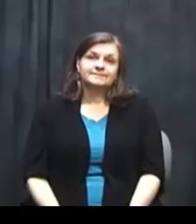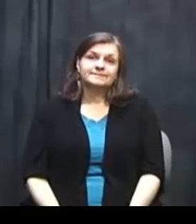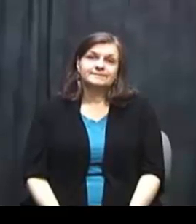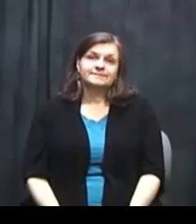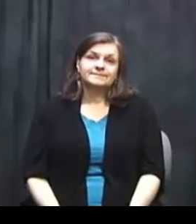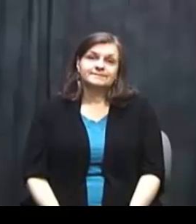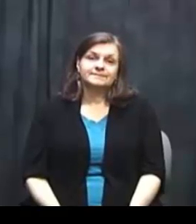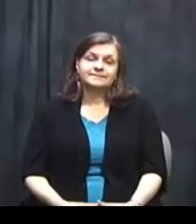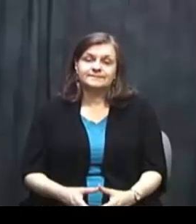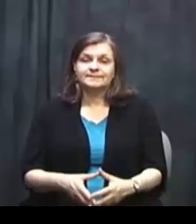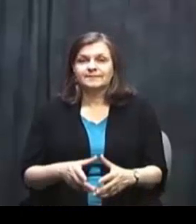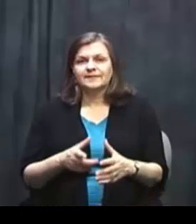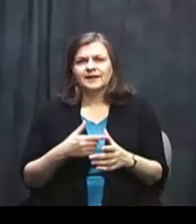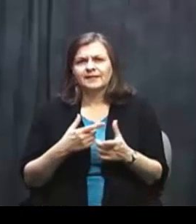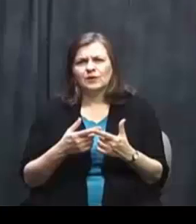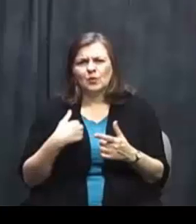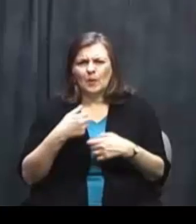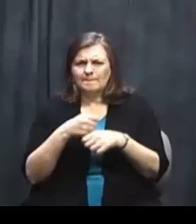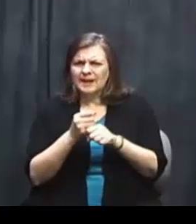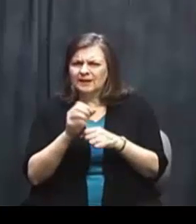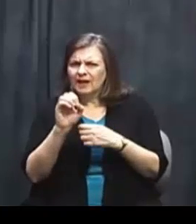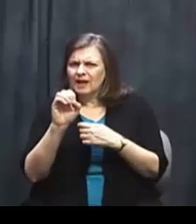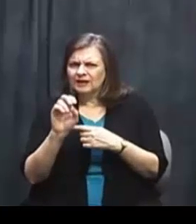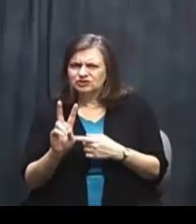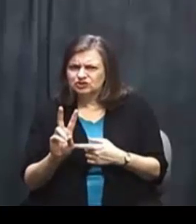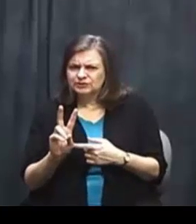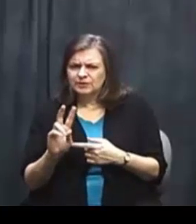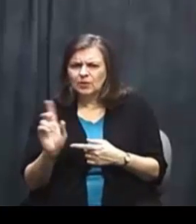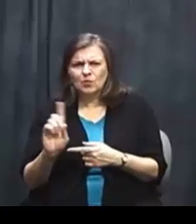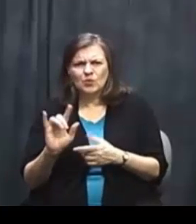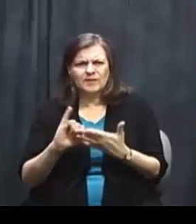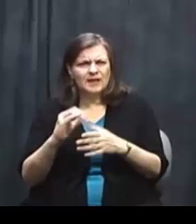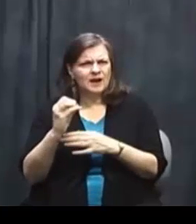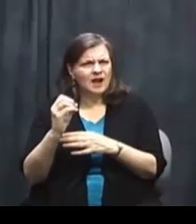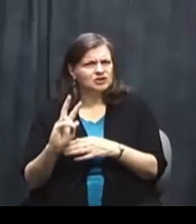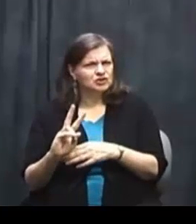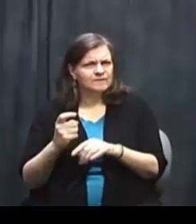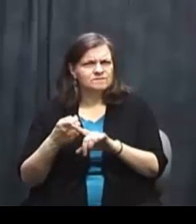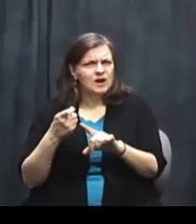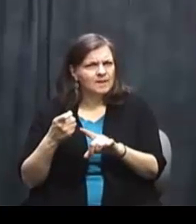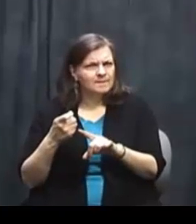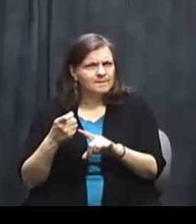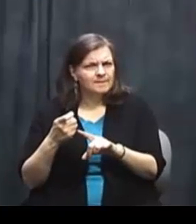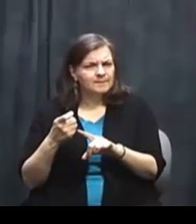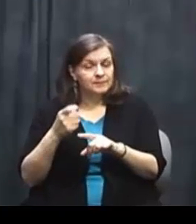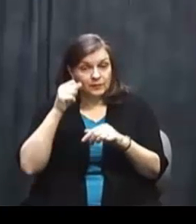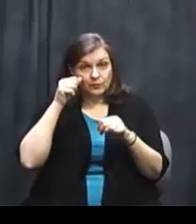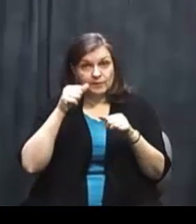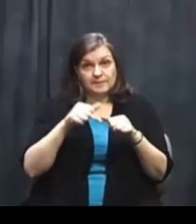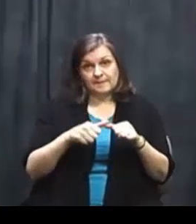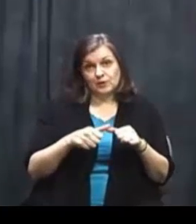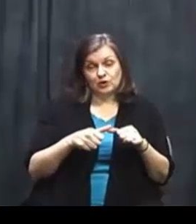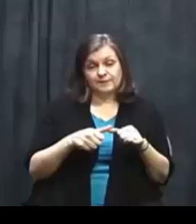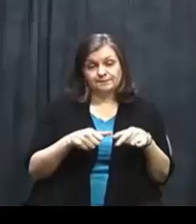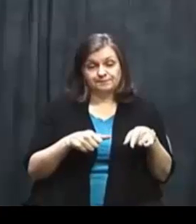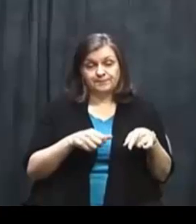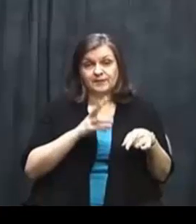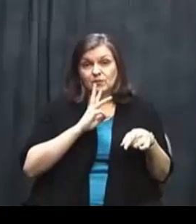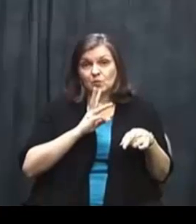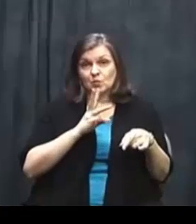and we're going to make oxygen where did that oxygen come from if you take water